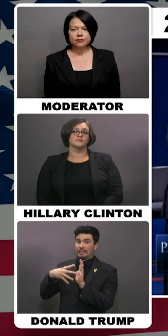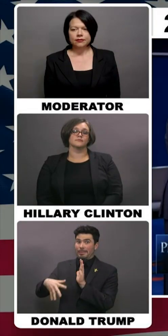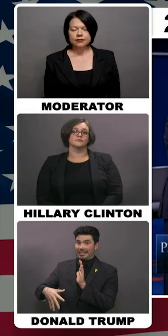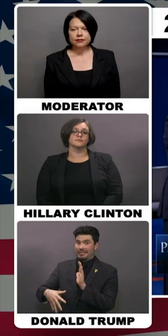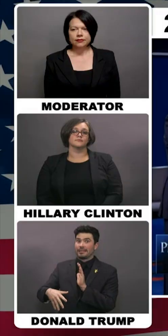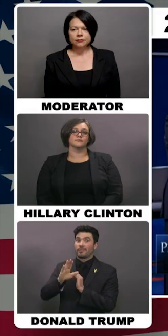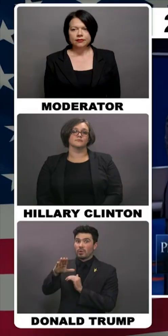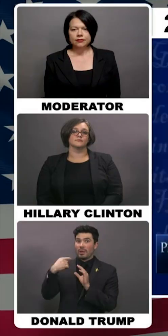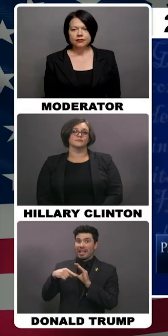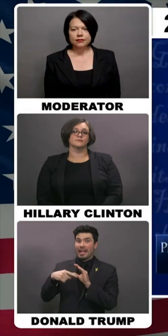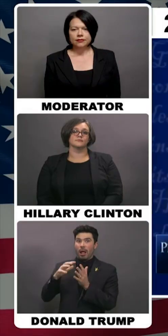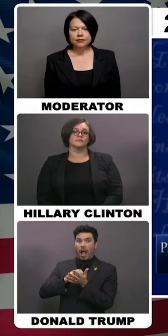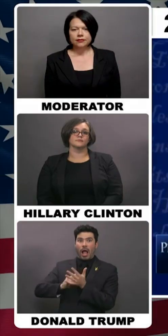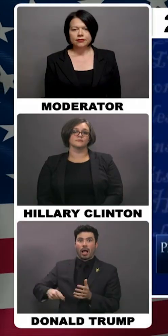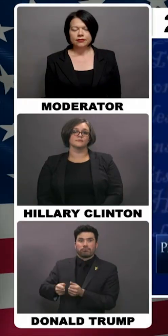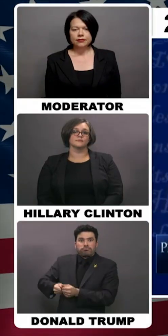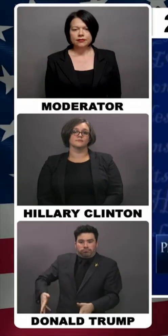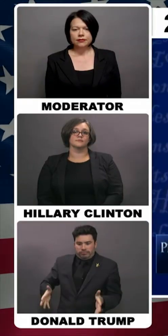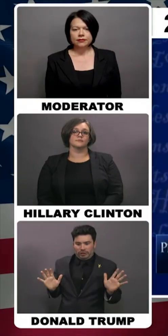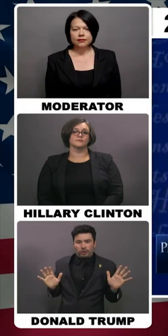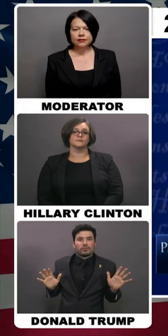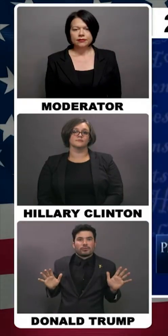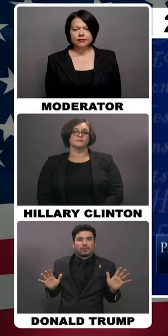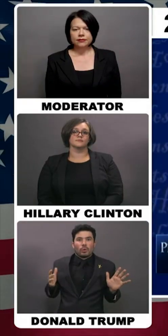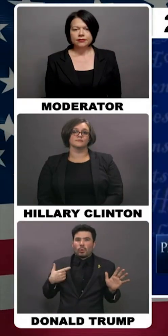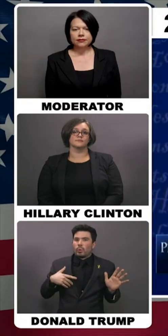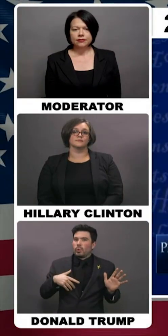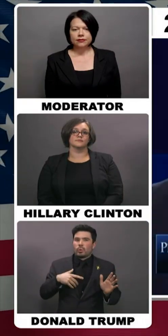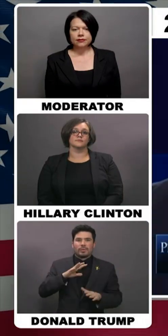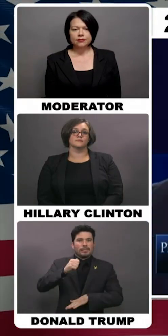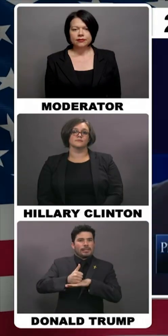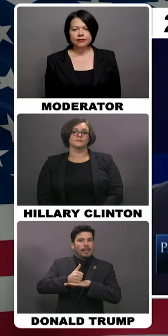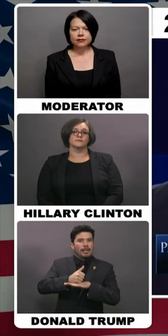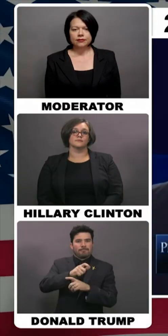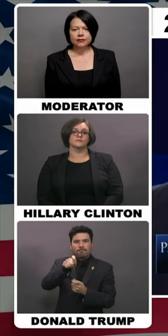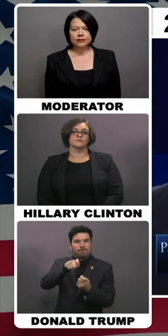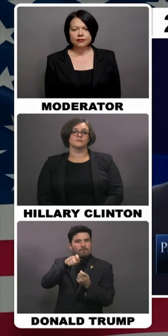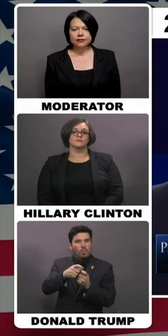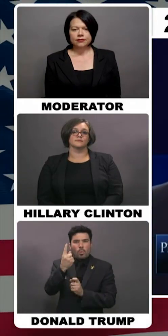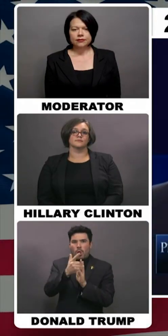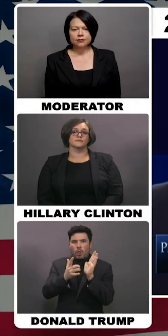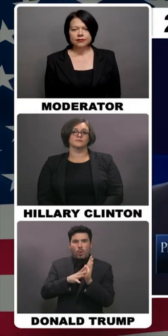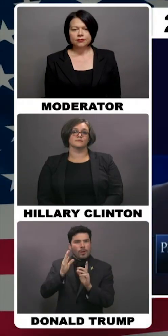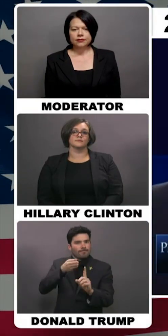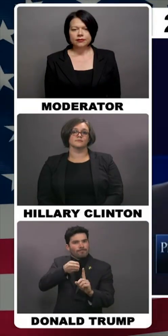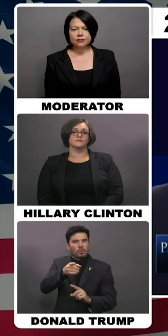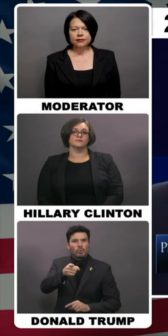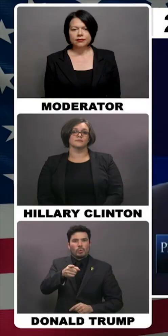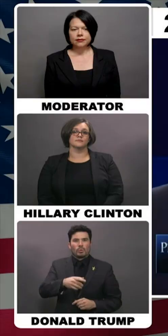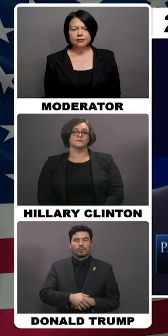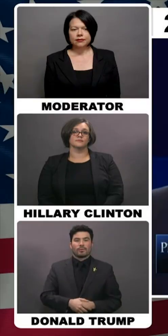because you know what people have been, their lives have been destroyed for doing one fifth of what you've done.